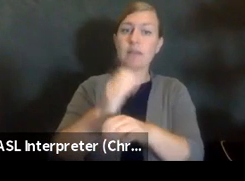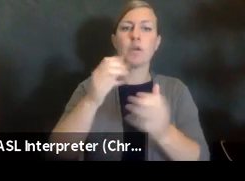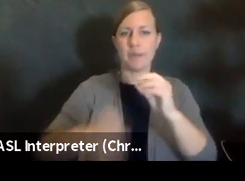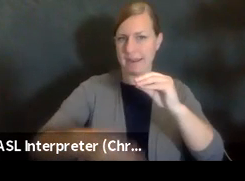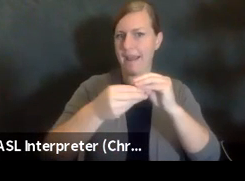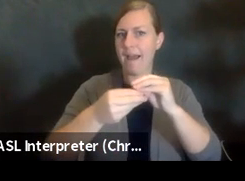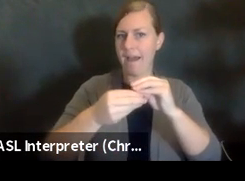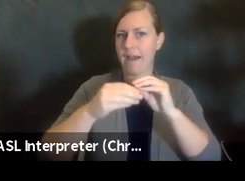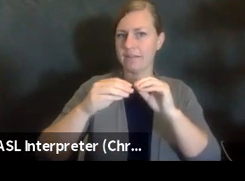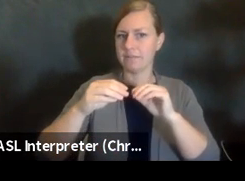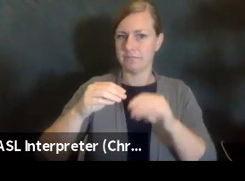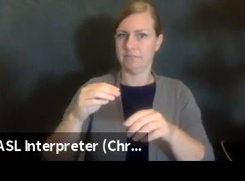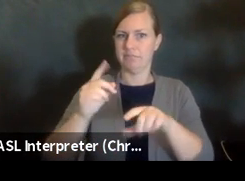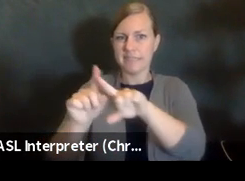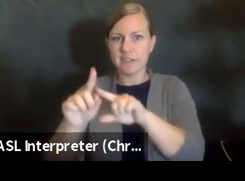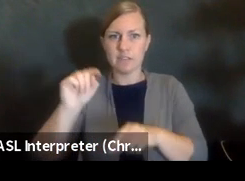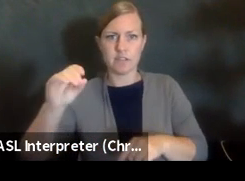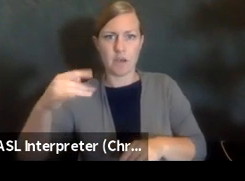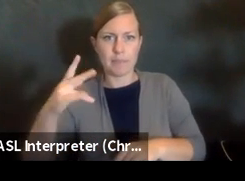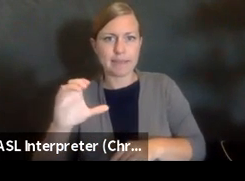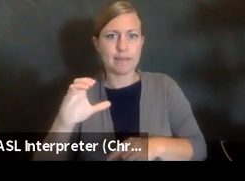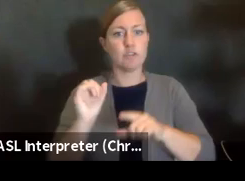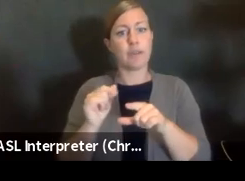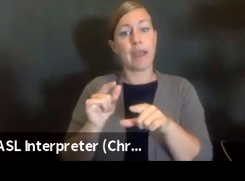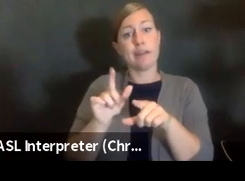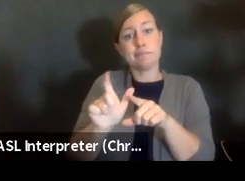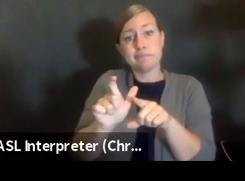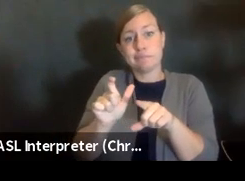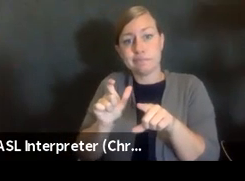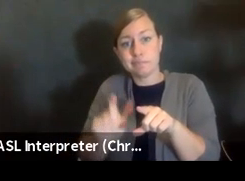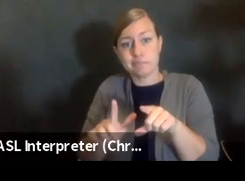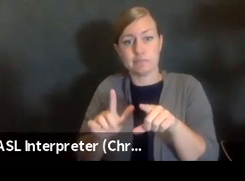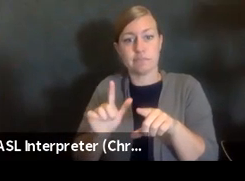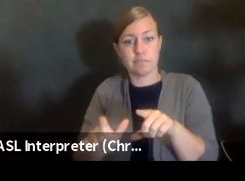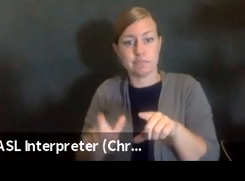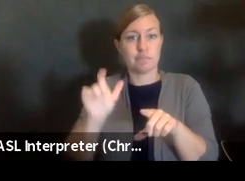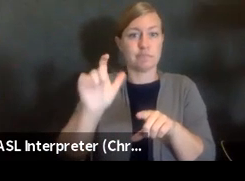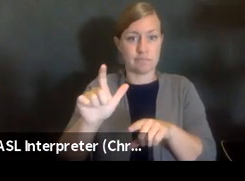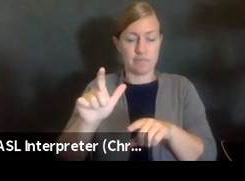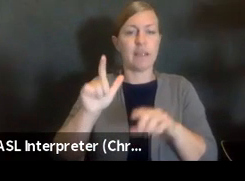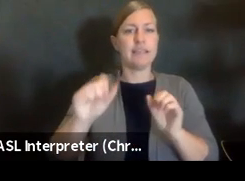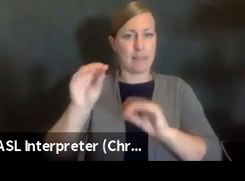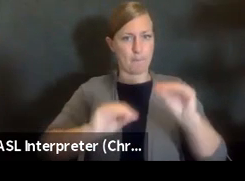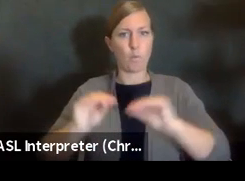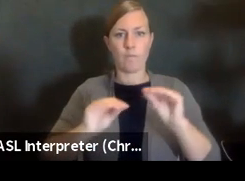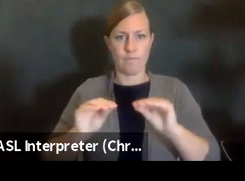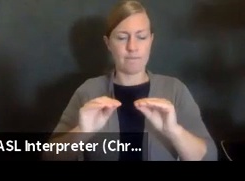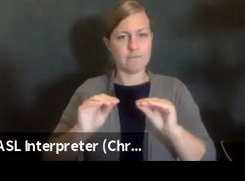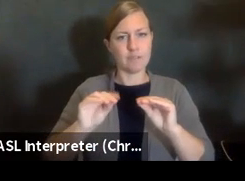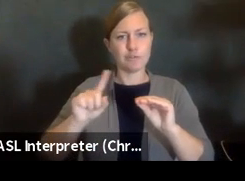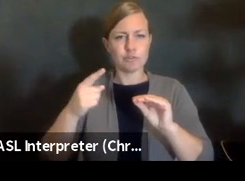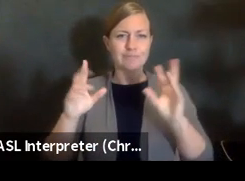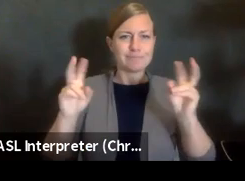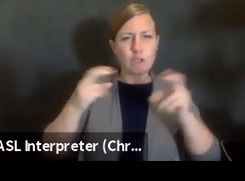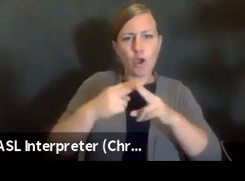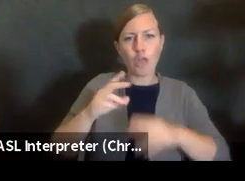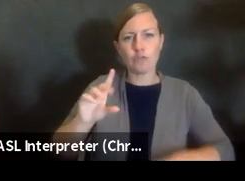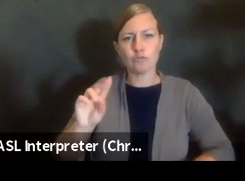Jeff Crawford: Would like does it goes in unit one or in your writing category or whatever it is. You can move things around by describing them and moving them. So you can order it however you want to.